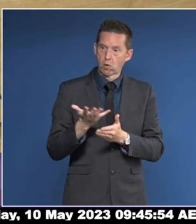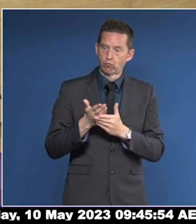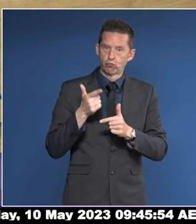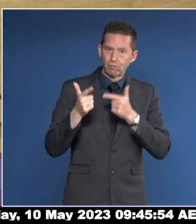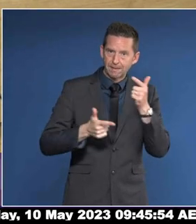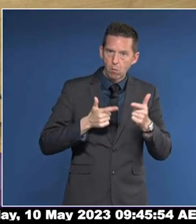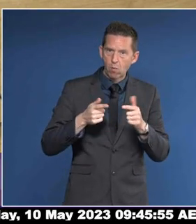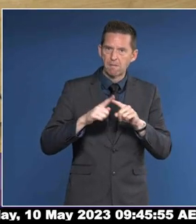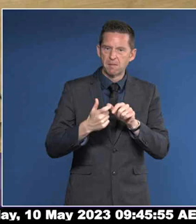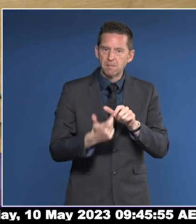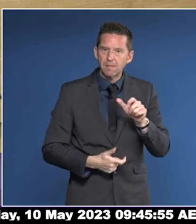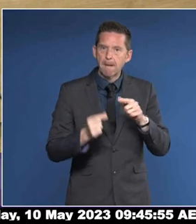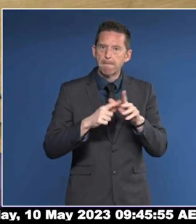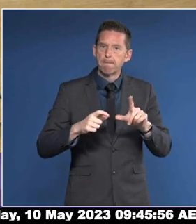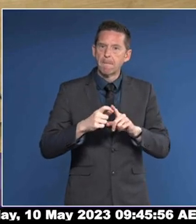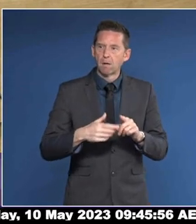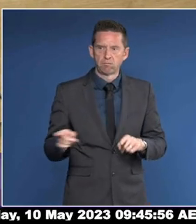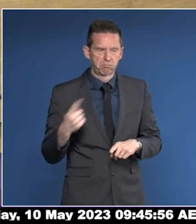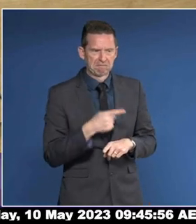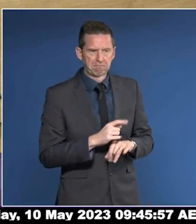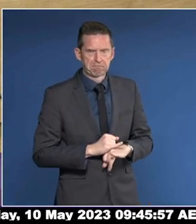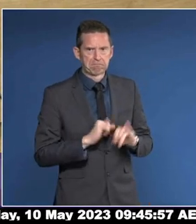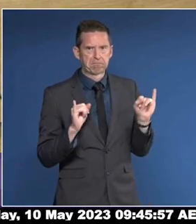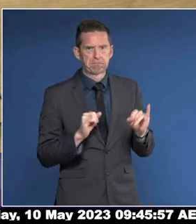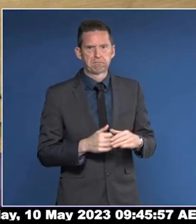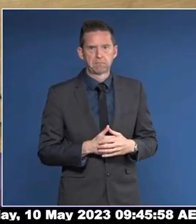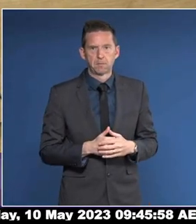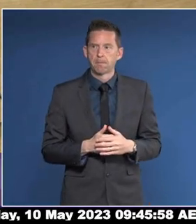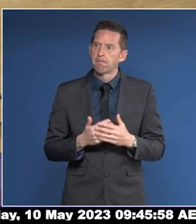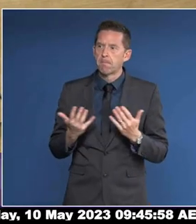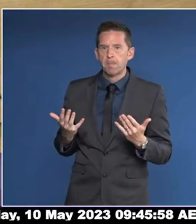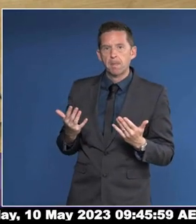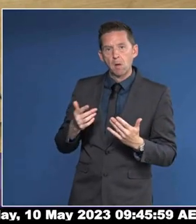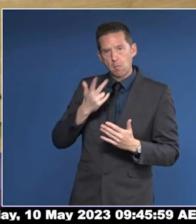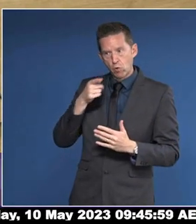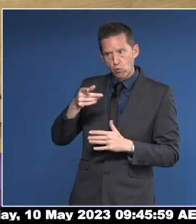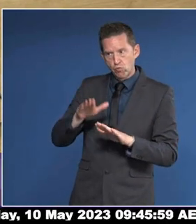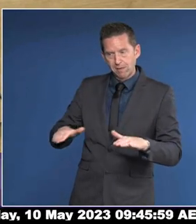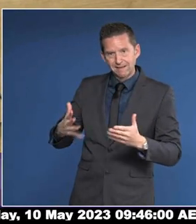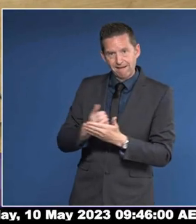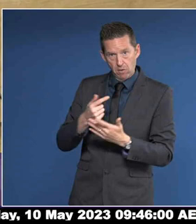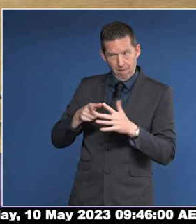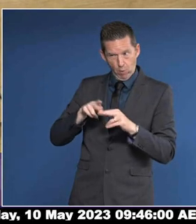Nothing else. DR CRAWFORD: That's shocking. If Child Safety was aware of that information, what could Child Safety have